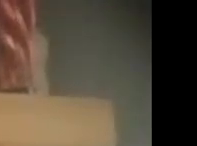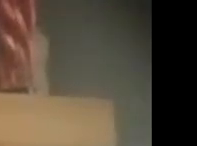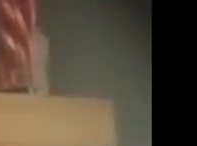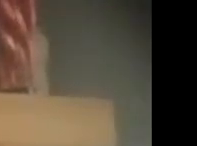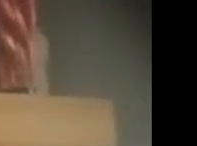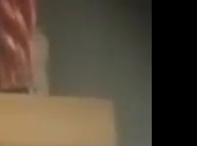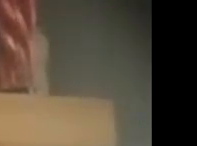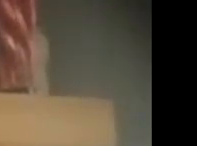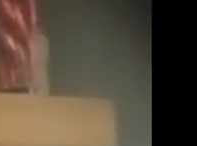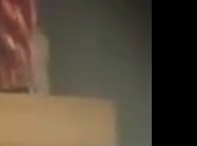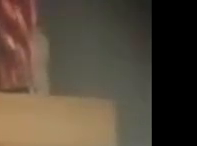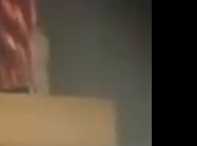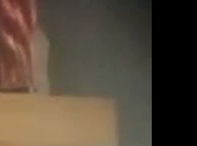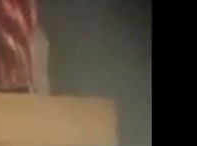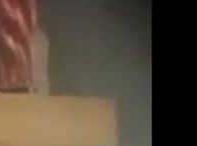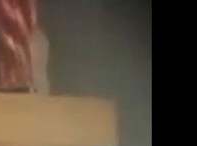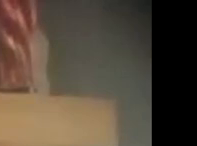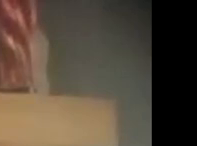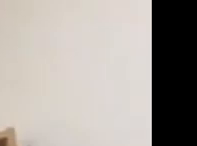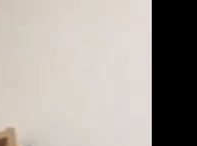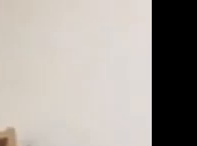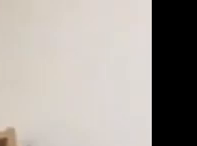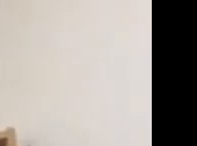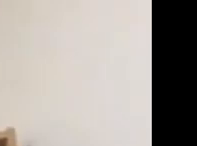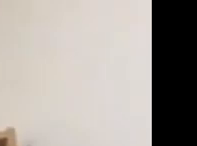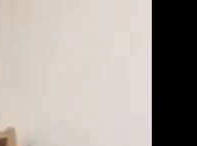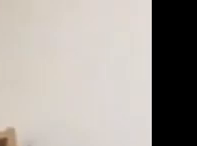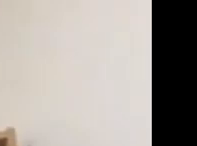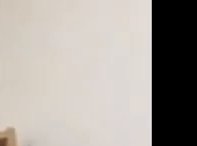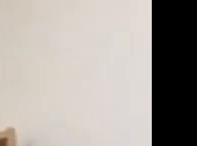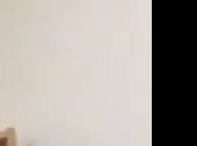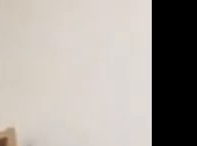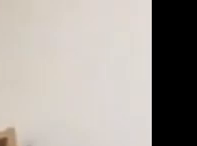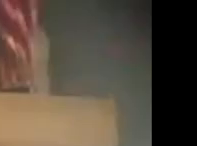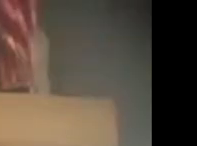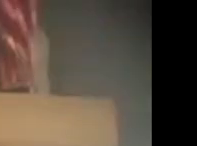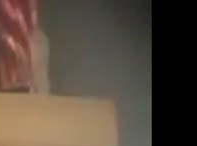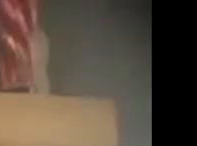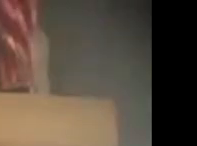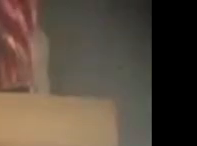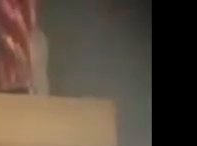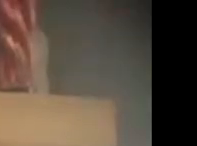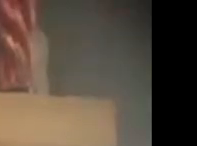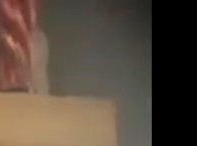Thank you, Debbie and Glenn we're at the end of the